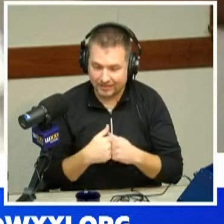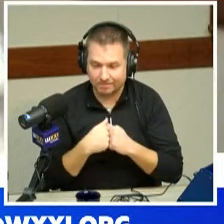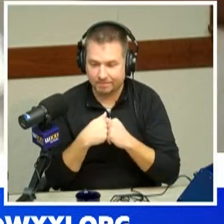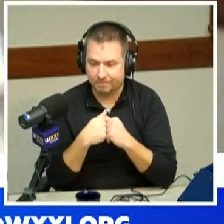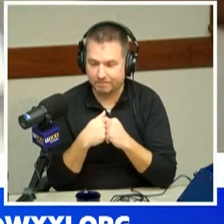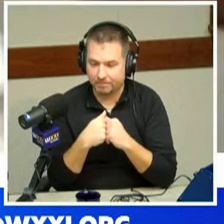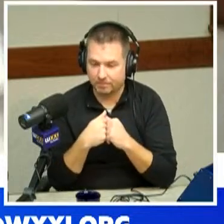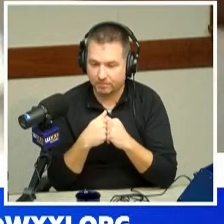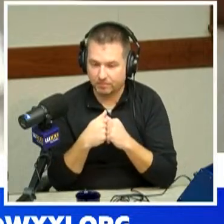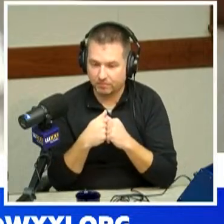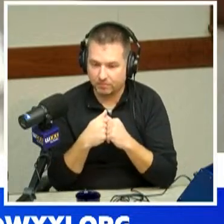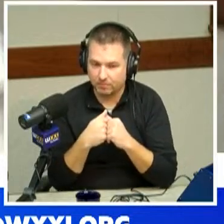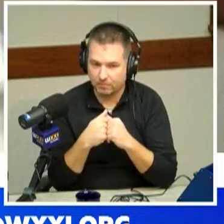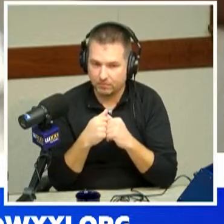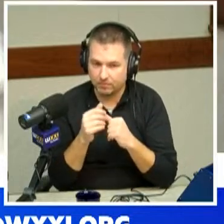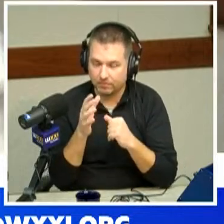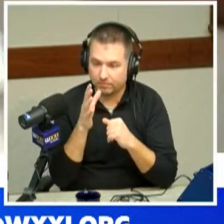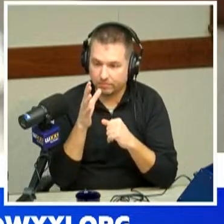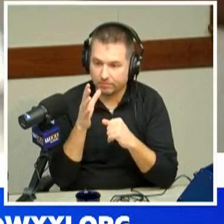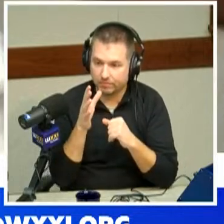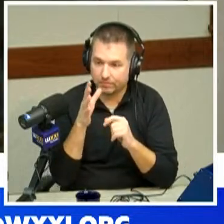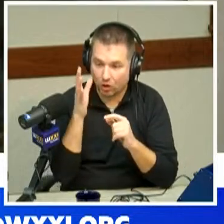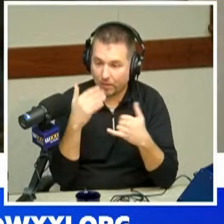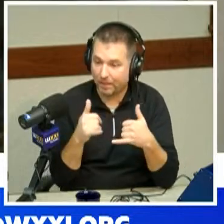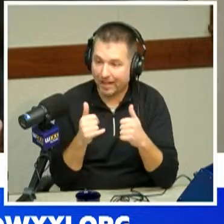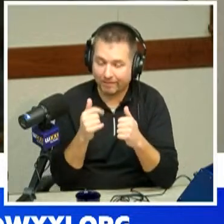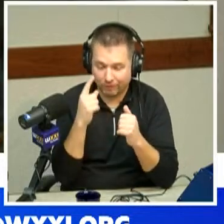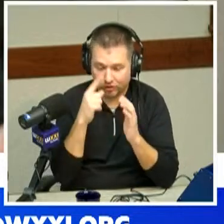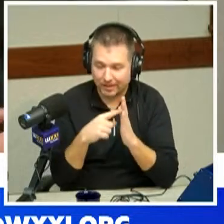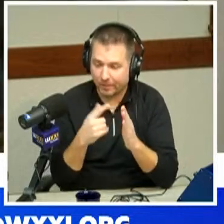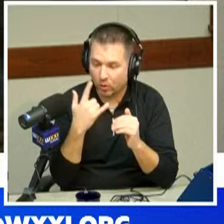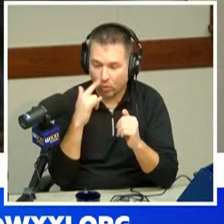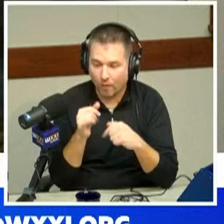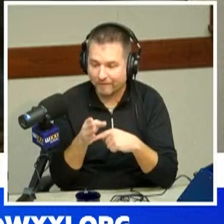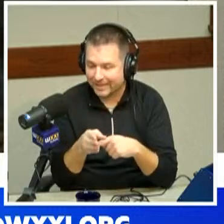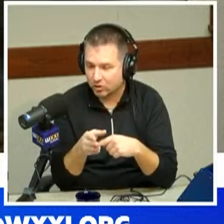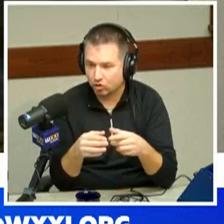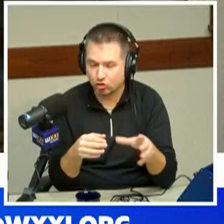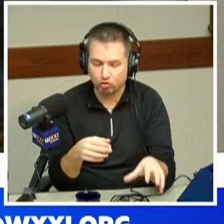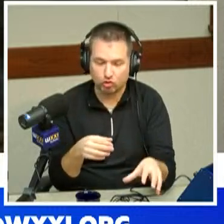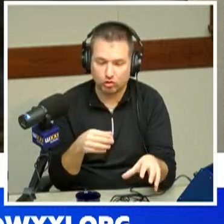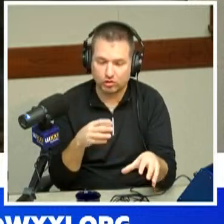know the parent like playing with a goldfish maybe goldfish in a pound and they're telling a story